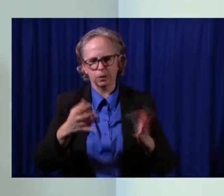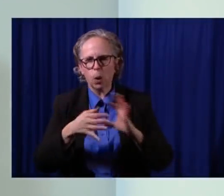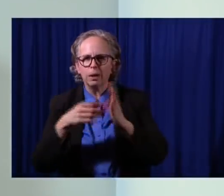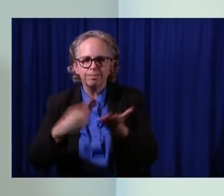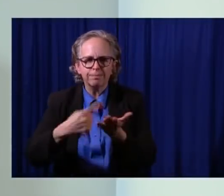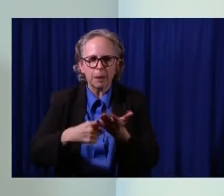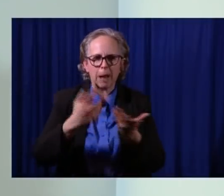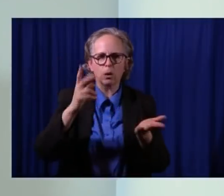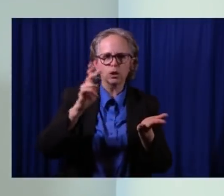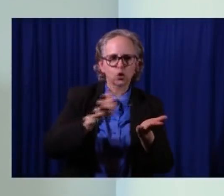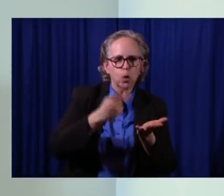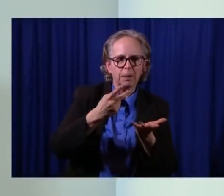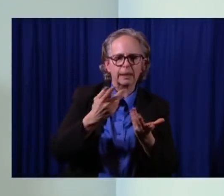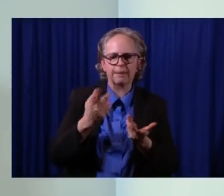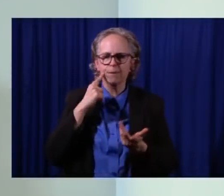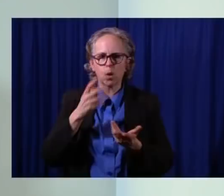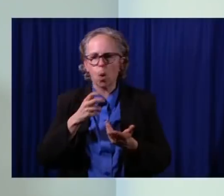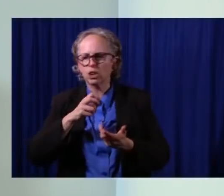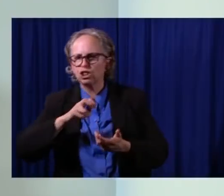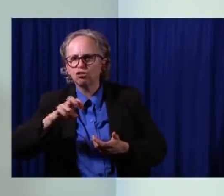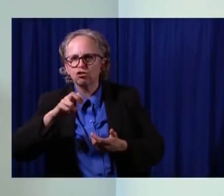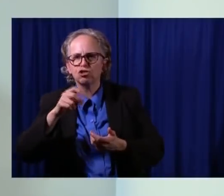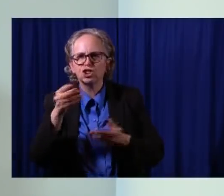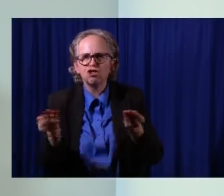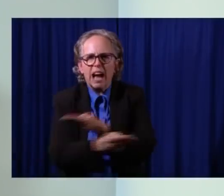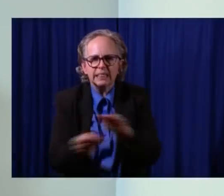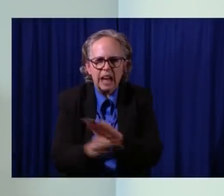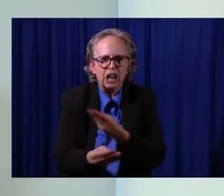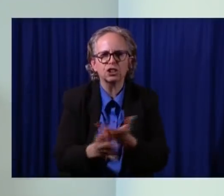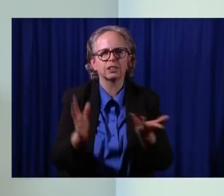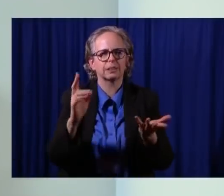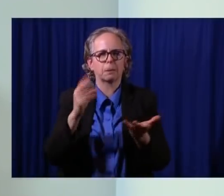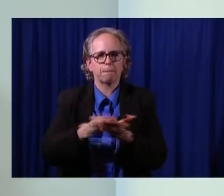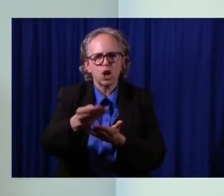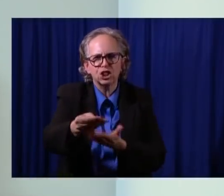GOVERNMENT WORK FOR YOU IN A MUCH MORE EFFICIENT WAY AND WE ANNOUNCED THE DATA ANALYTICS